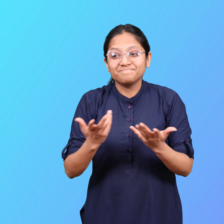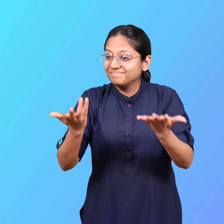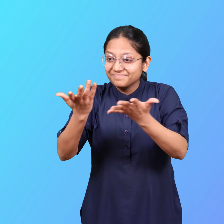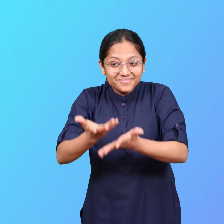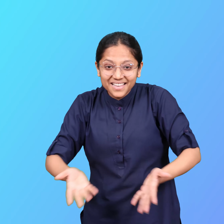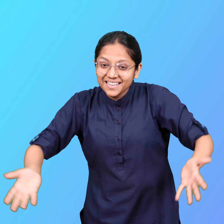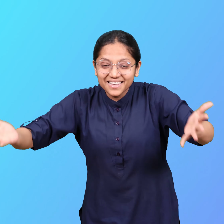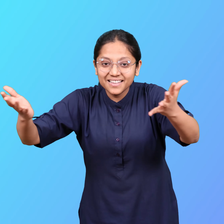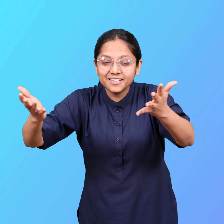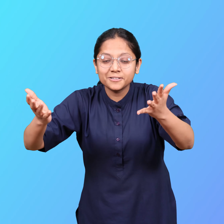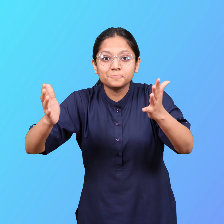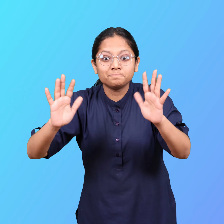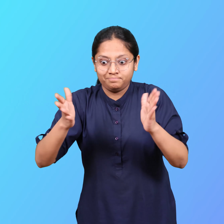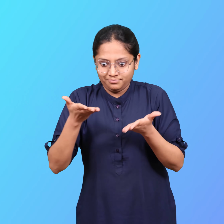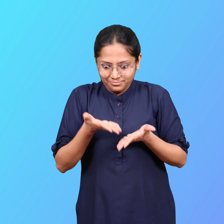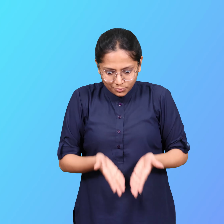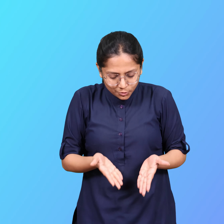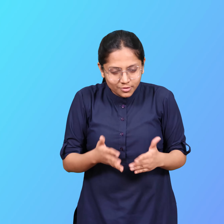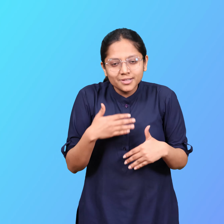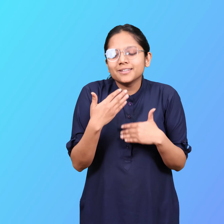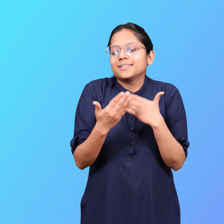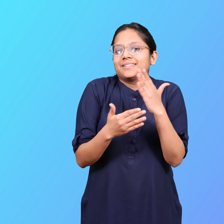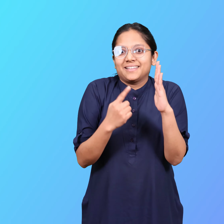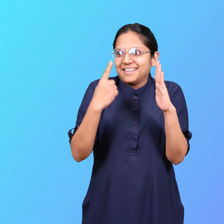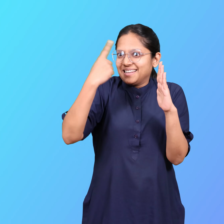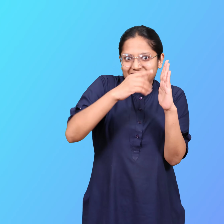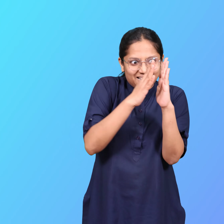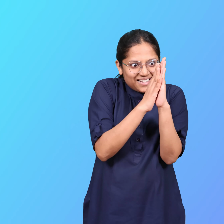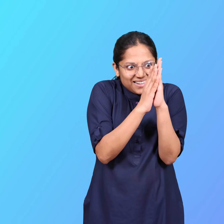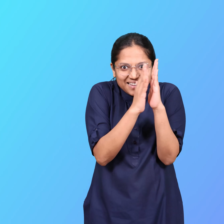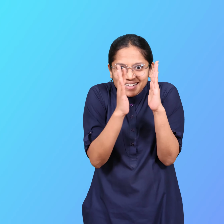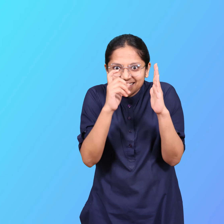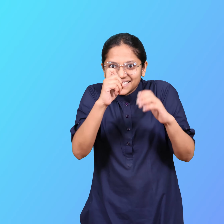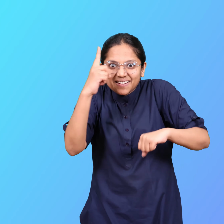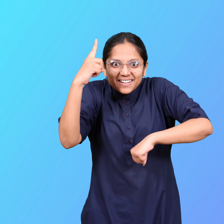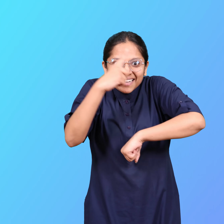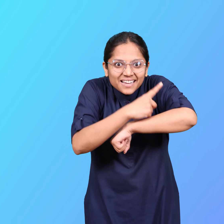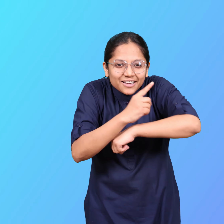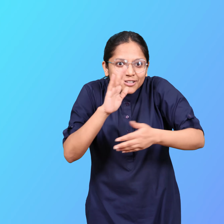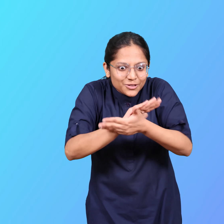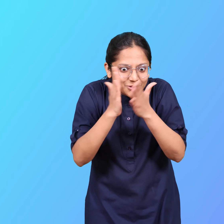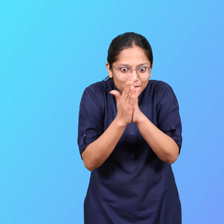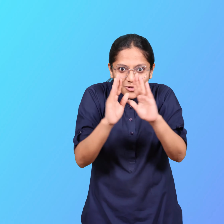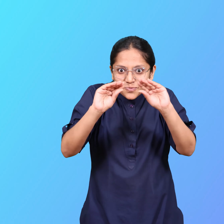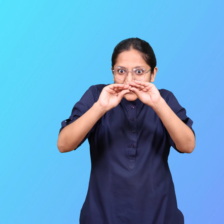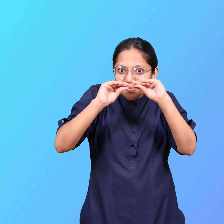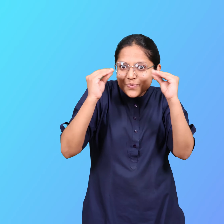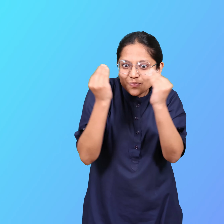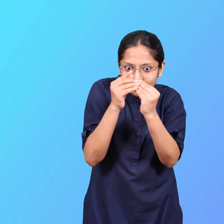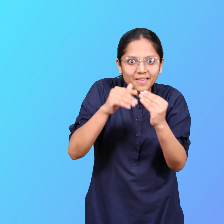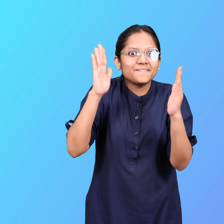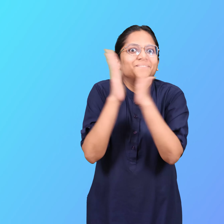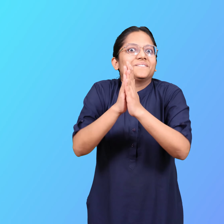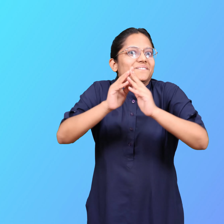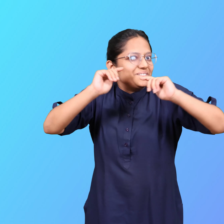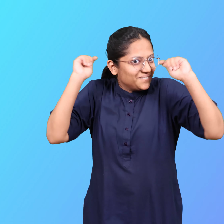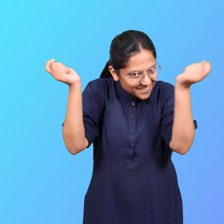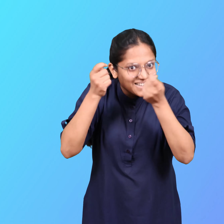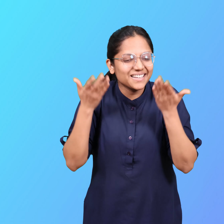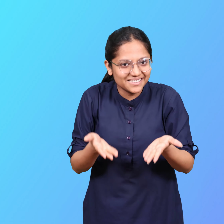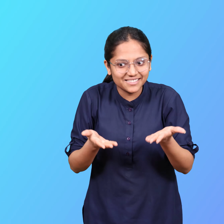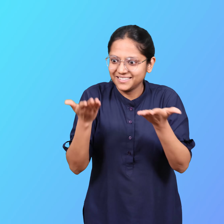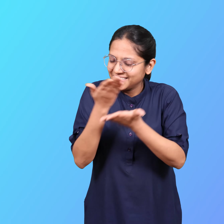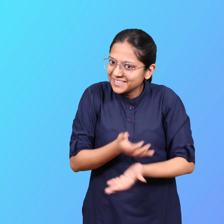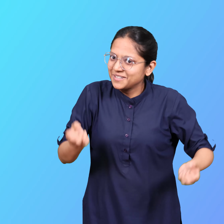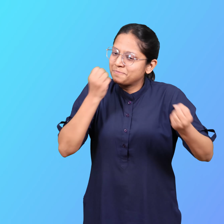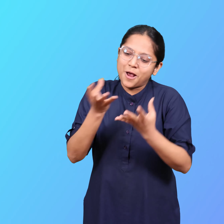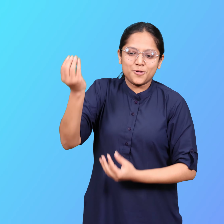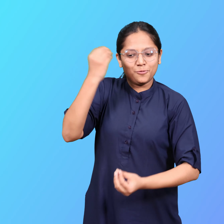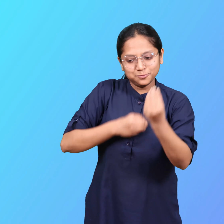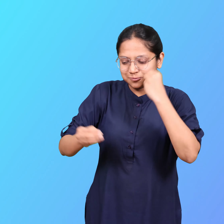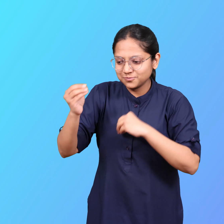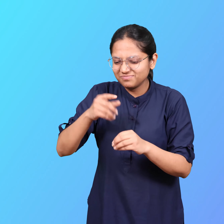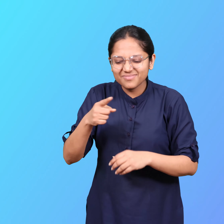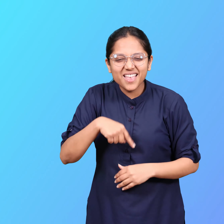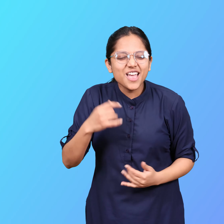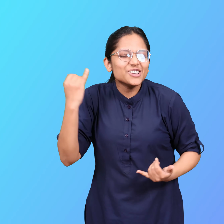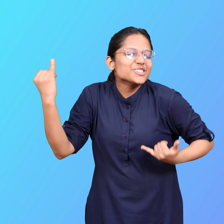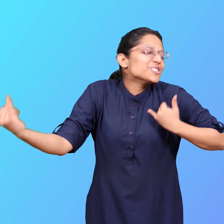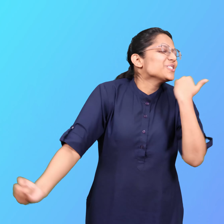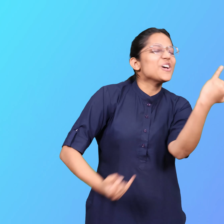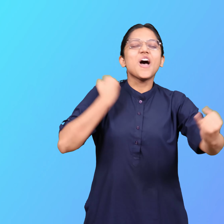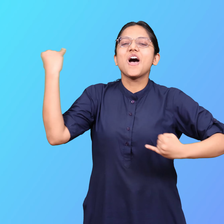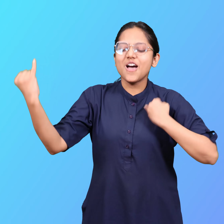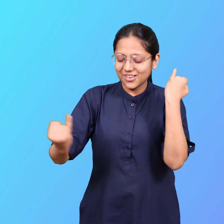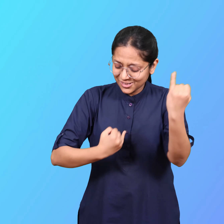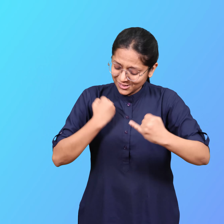They celebrated the Festival of Unleavened Bread with great joy for seven days.